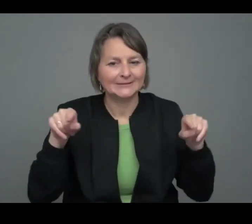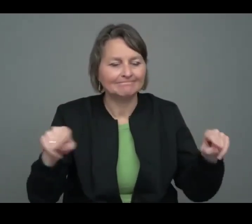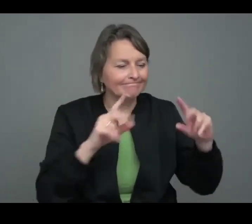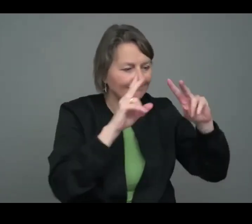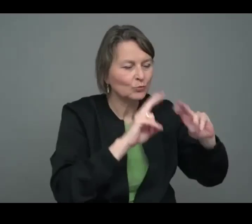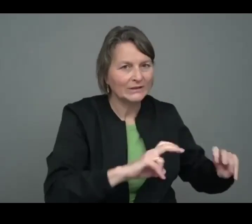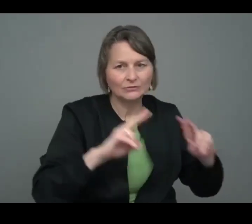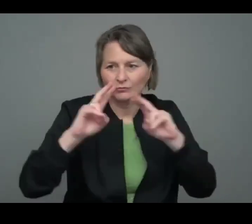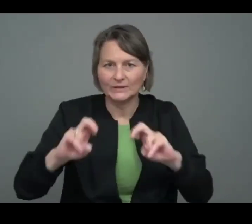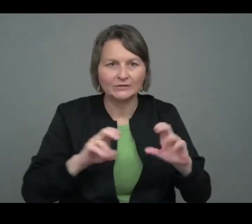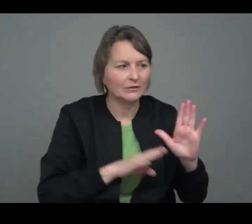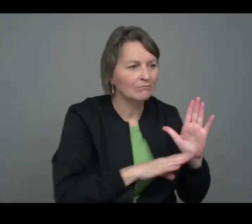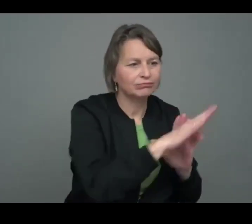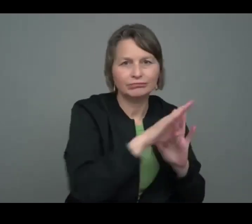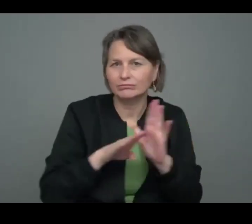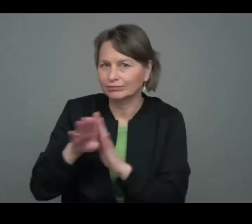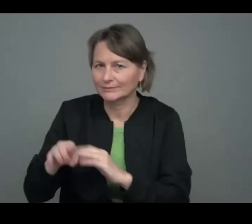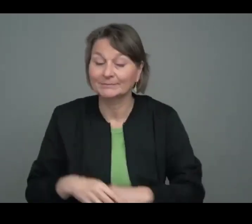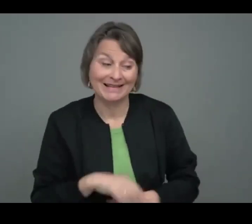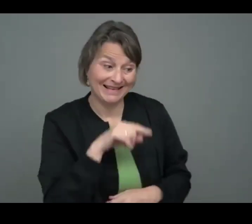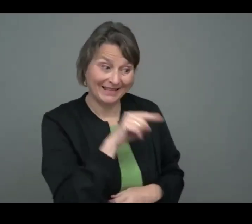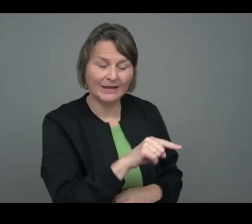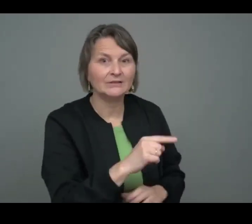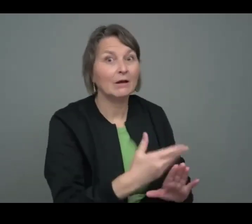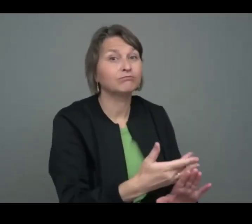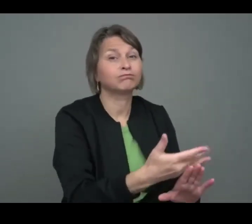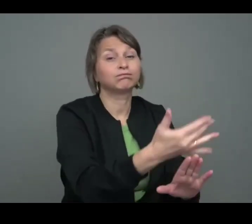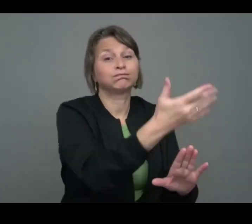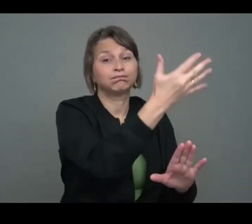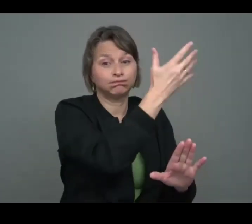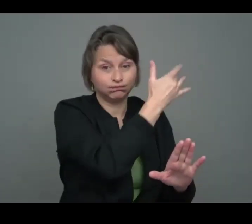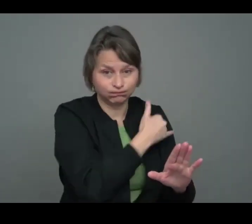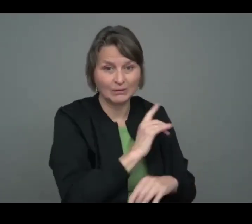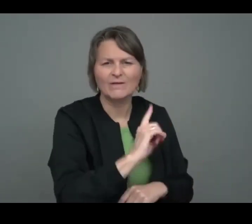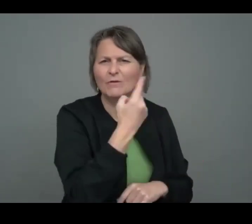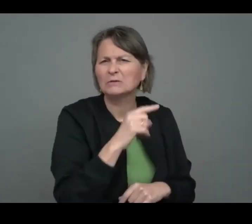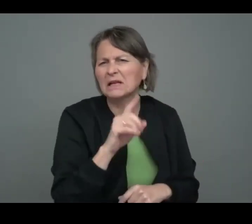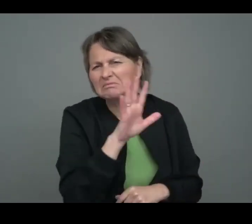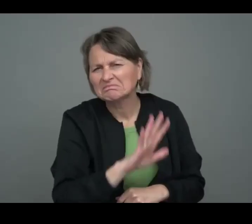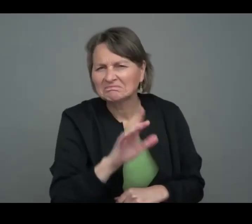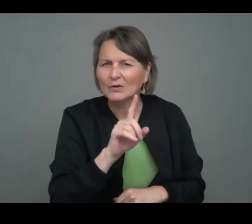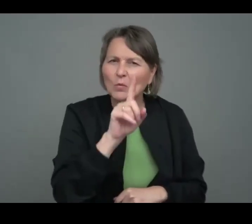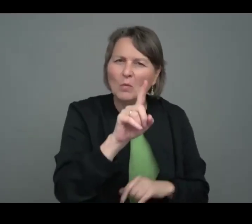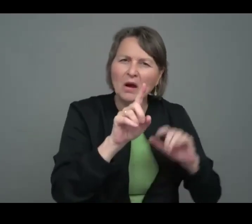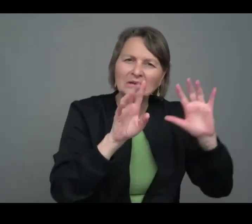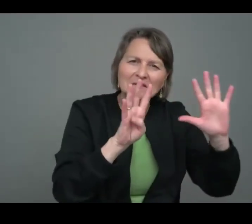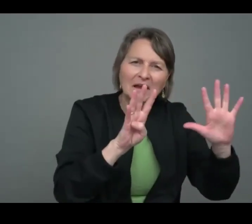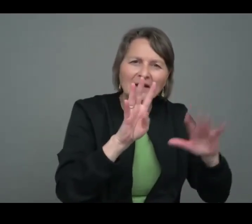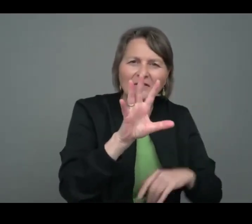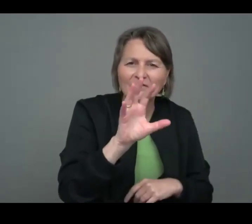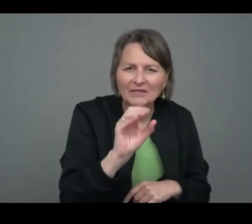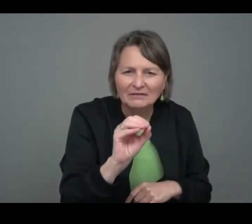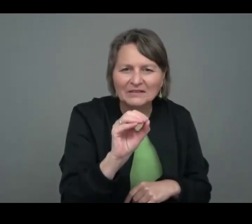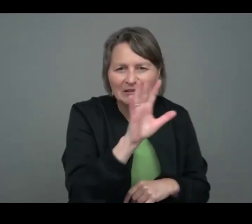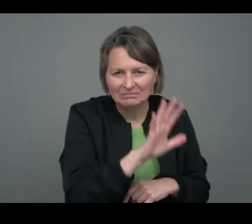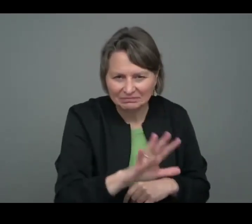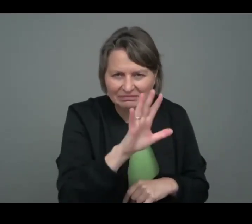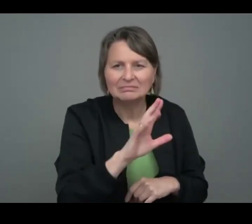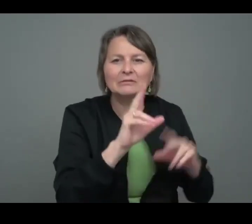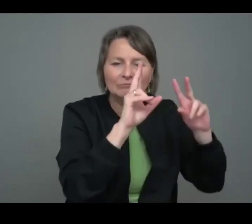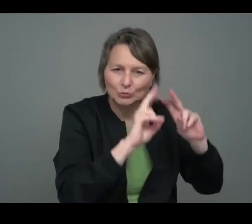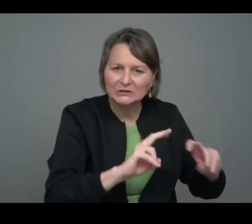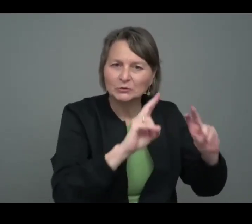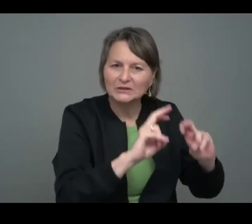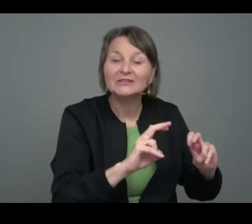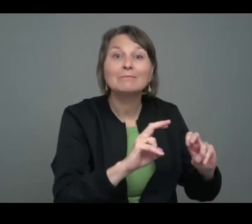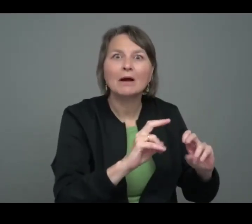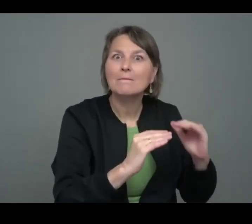for sign languages. Two different topics. Research for spoken languages started in